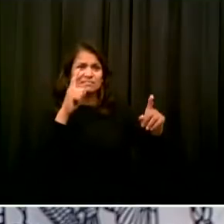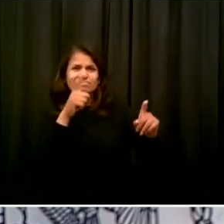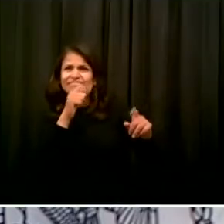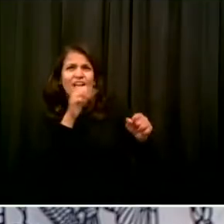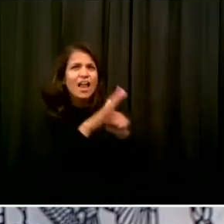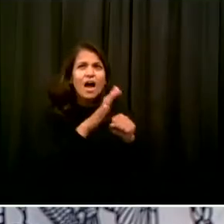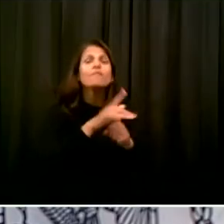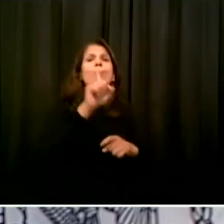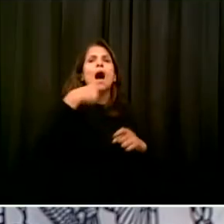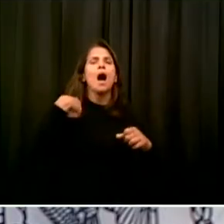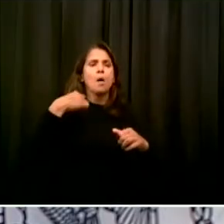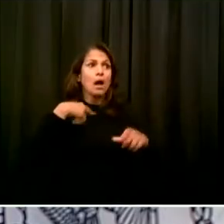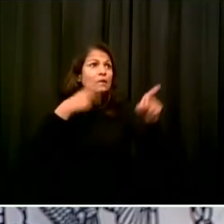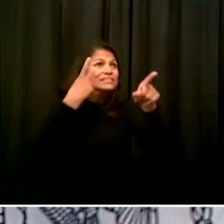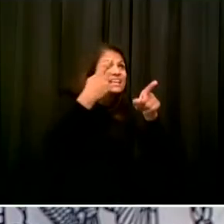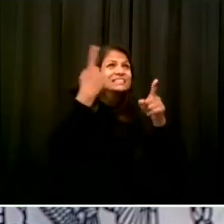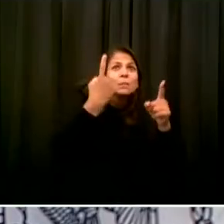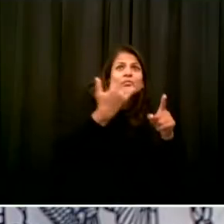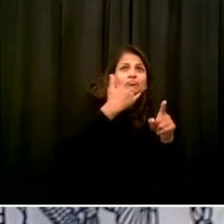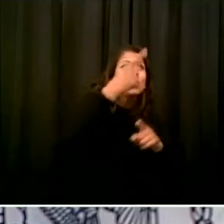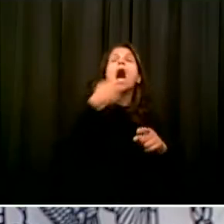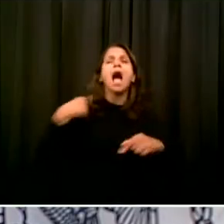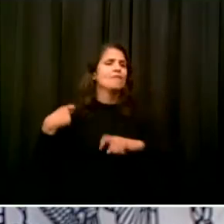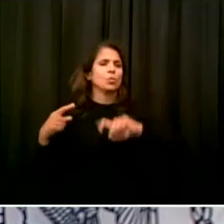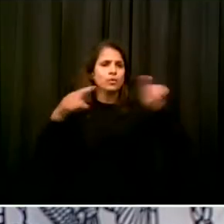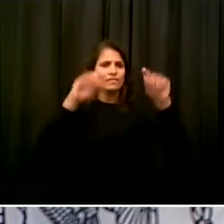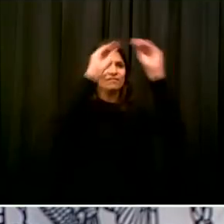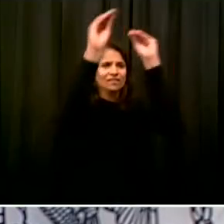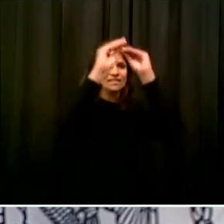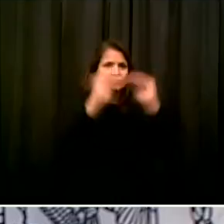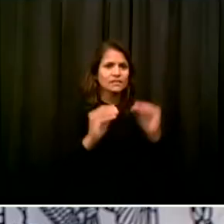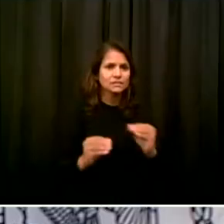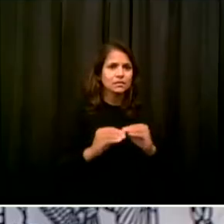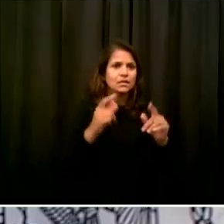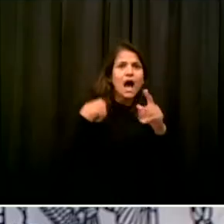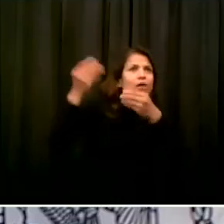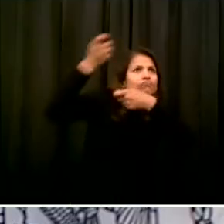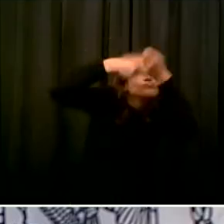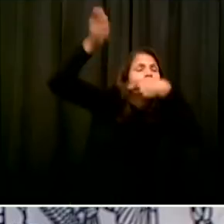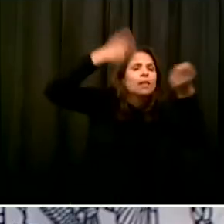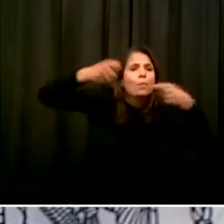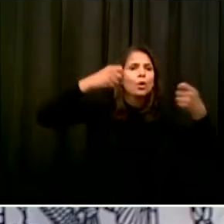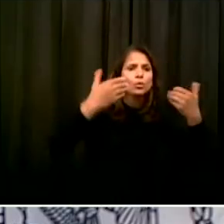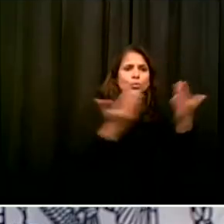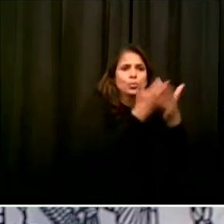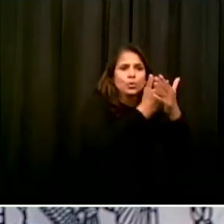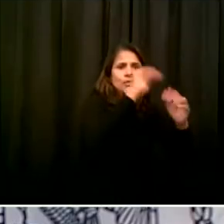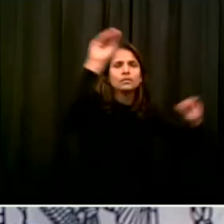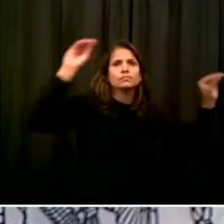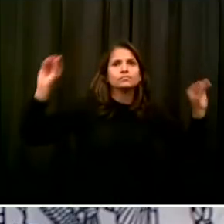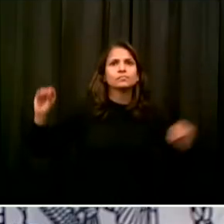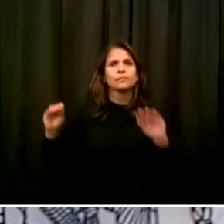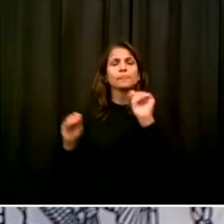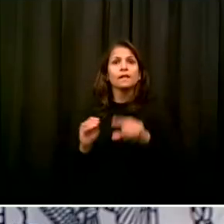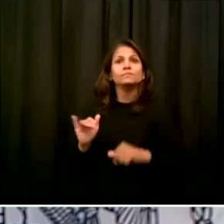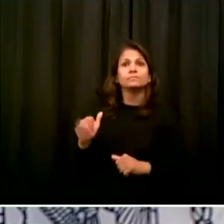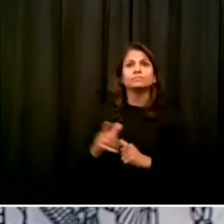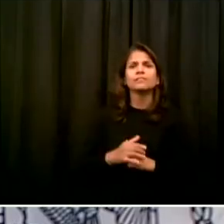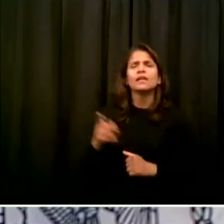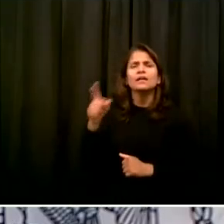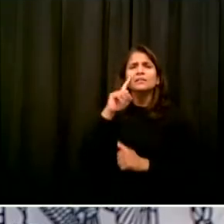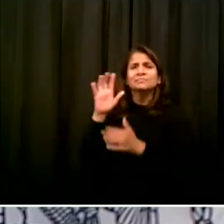THEY DEEM ARE NECESSARY.